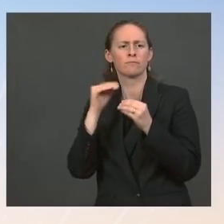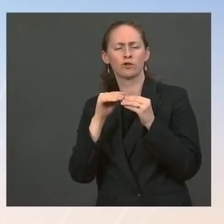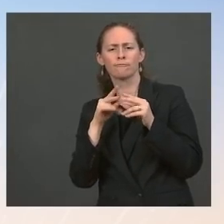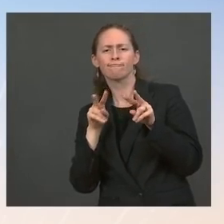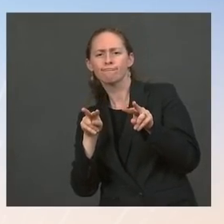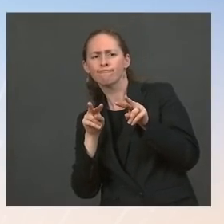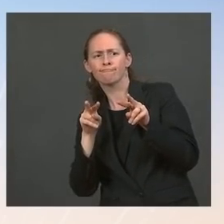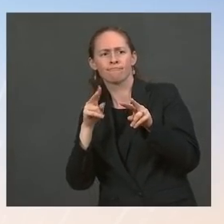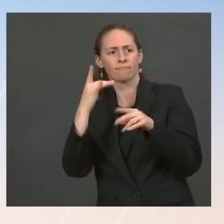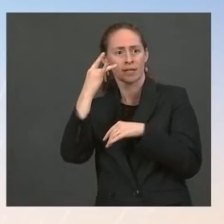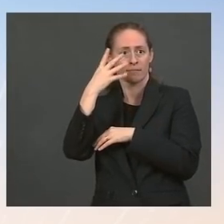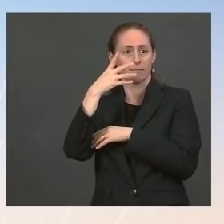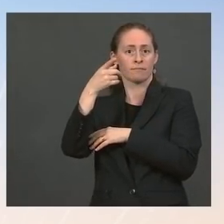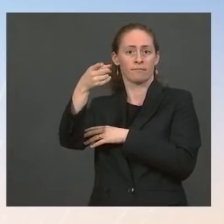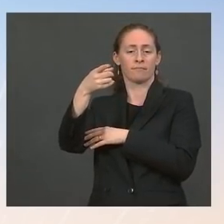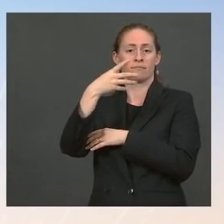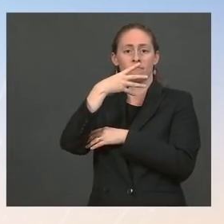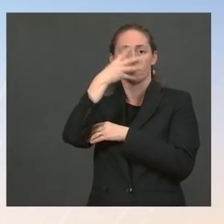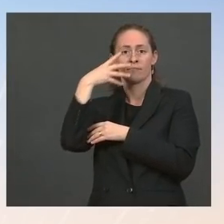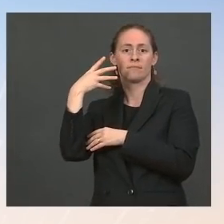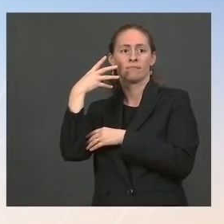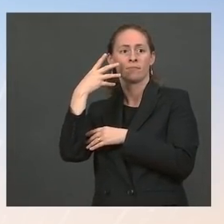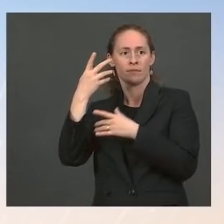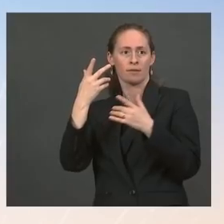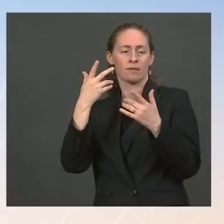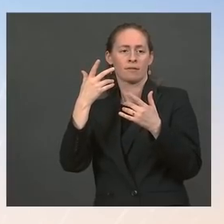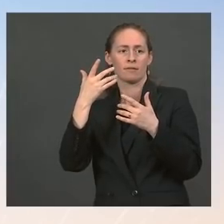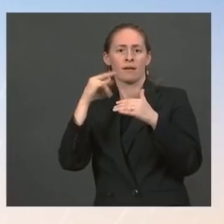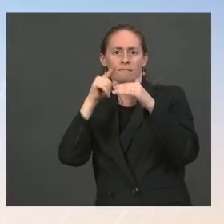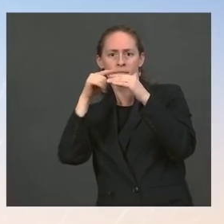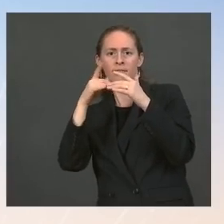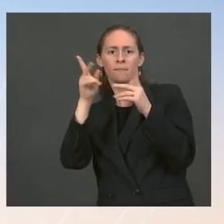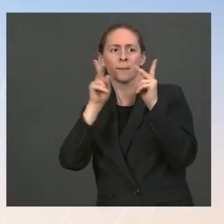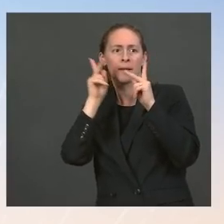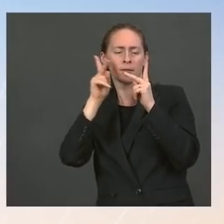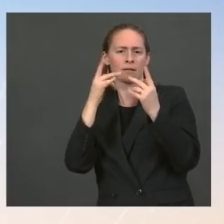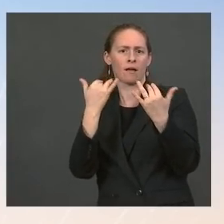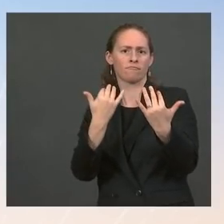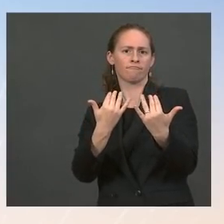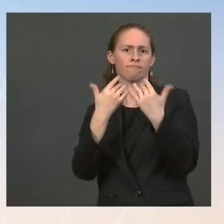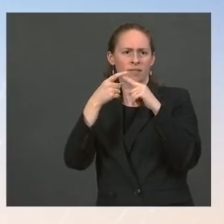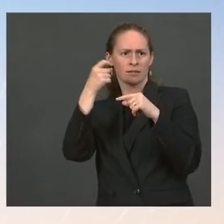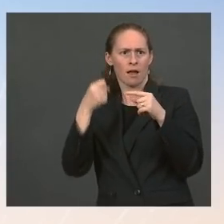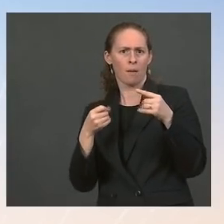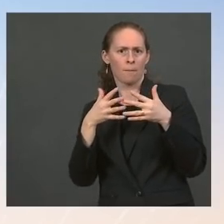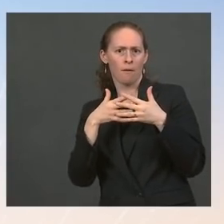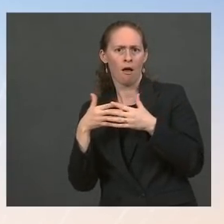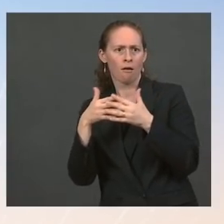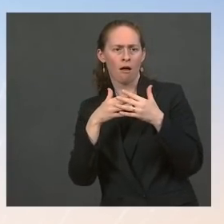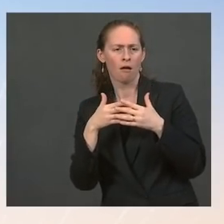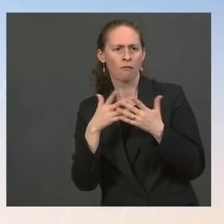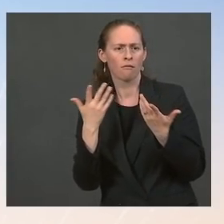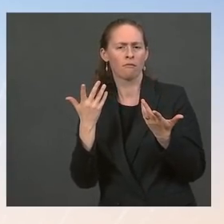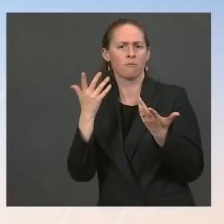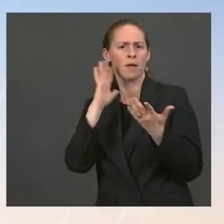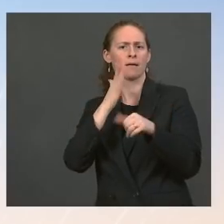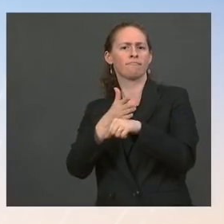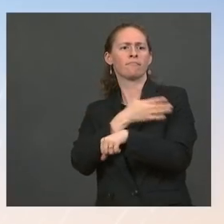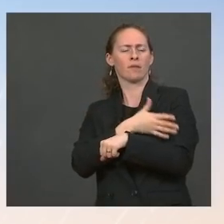and Central America. Why is this happening now? And why wasn't it in place already? It's -- you know, this is something -- Ms. Psaki: I'm not actually sure